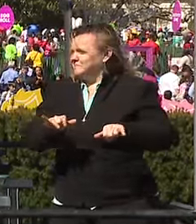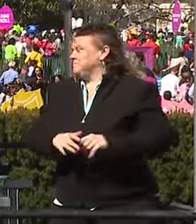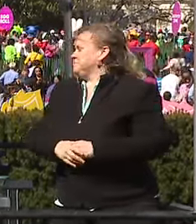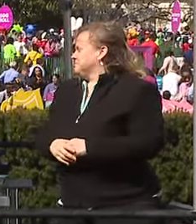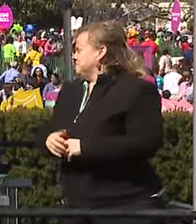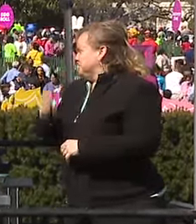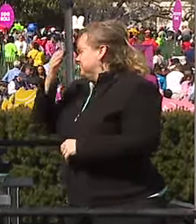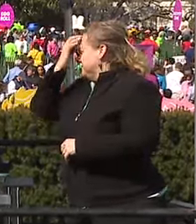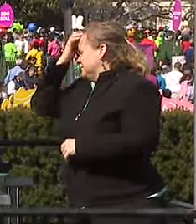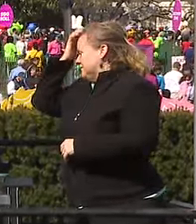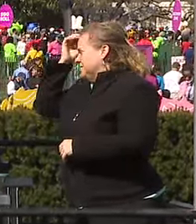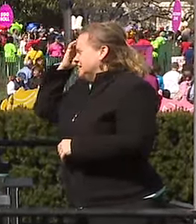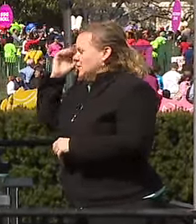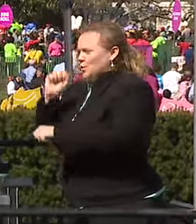We'll all do this together, okay?